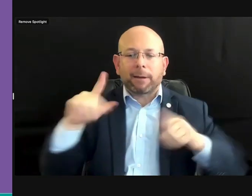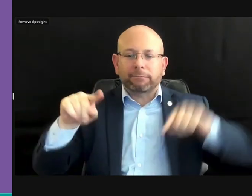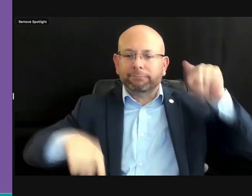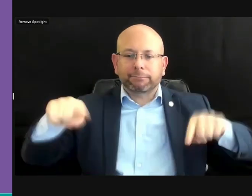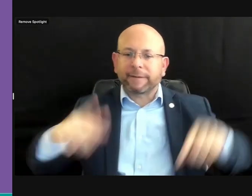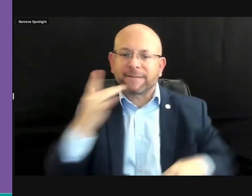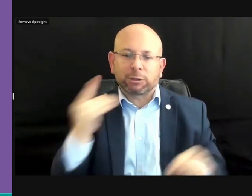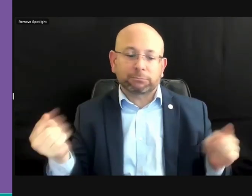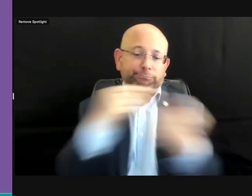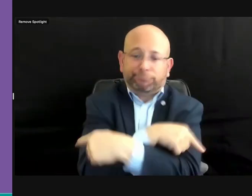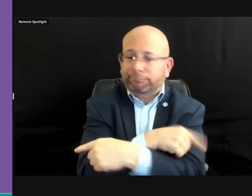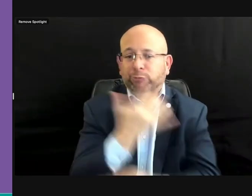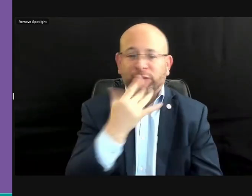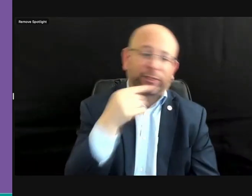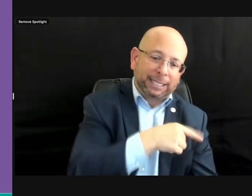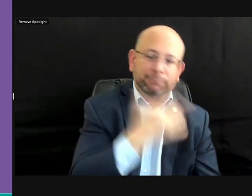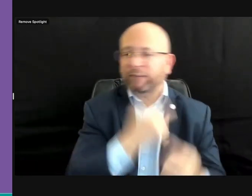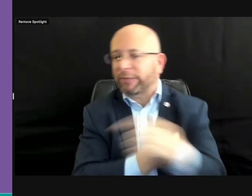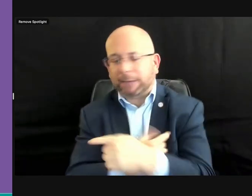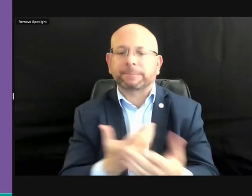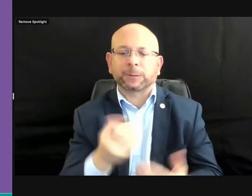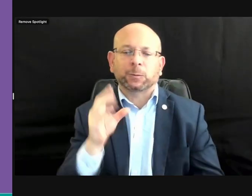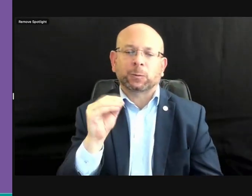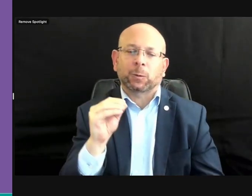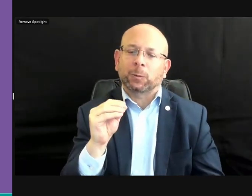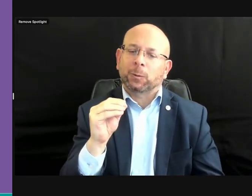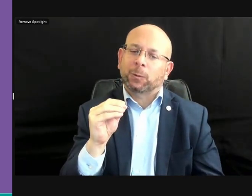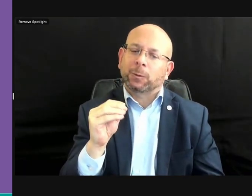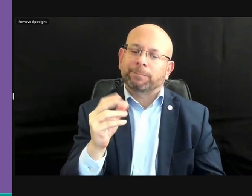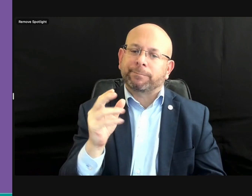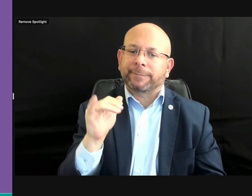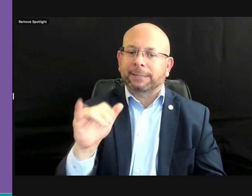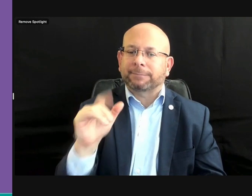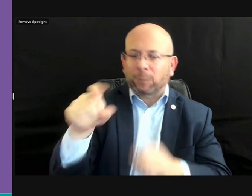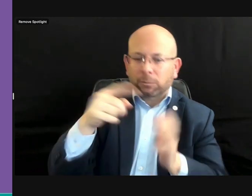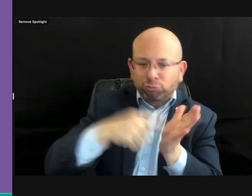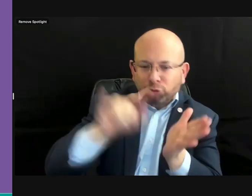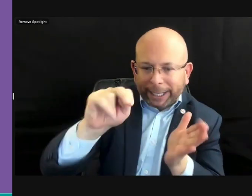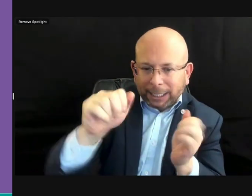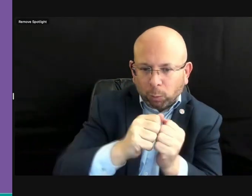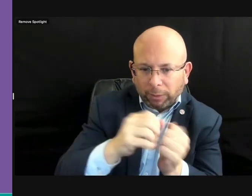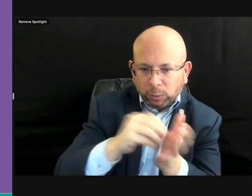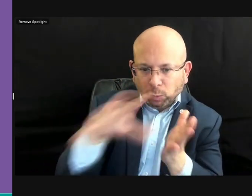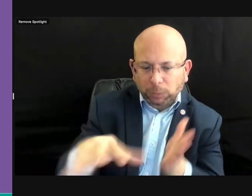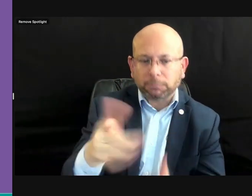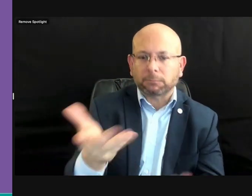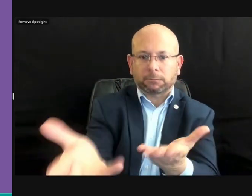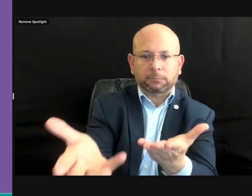So some prefer one over the other. And those preferences must be honored. Check in with the student.